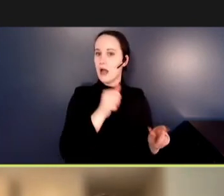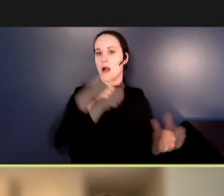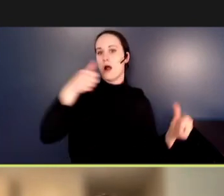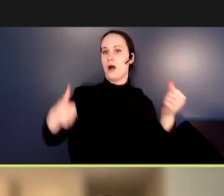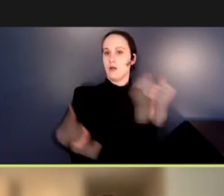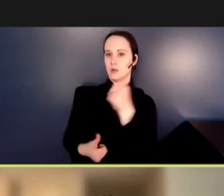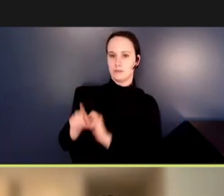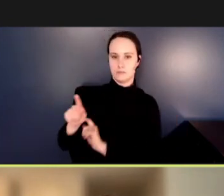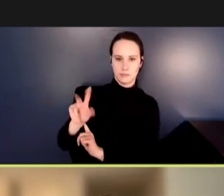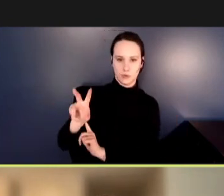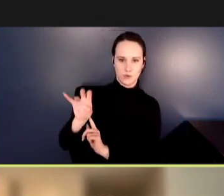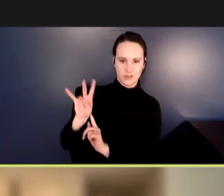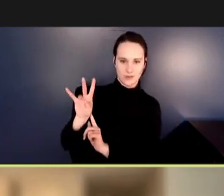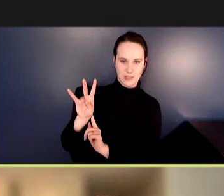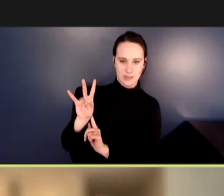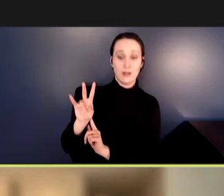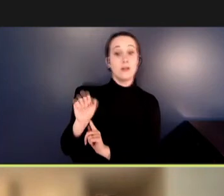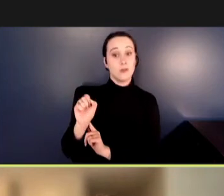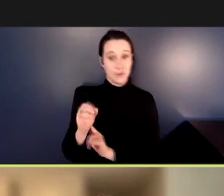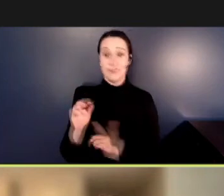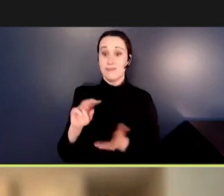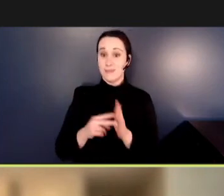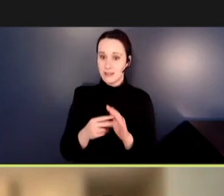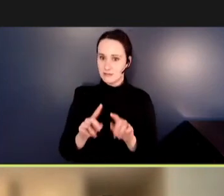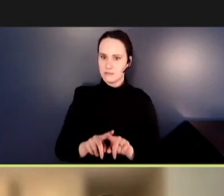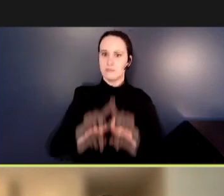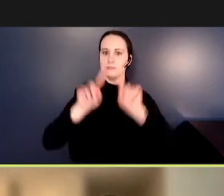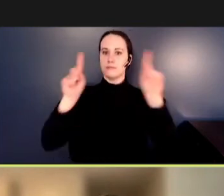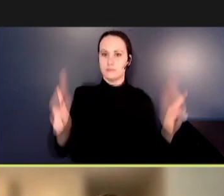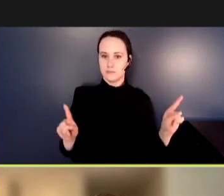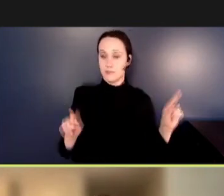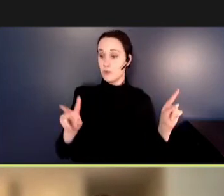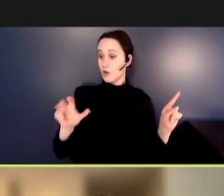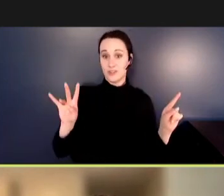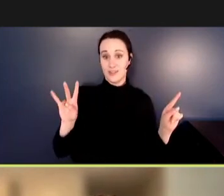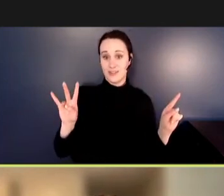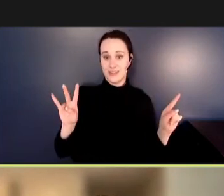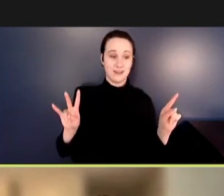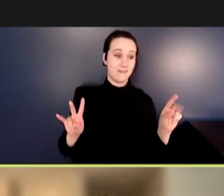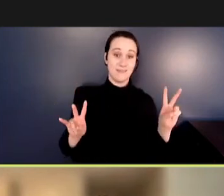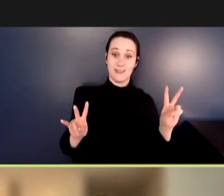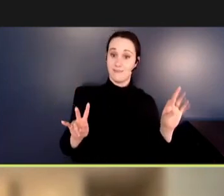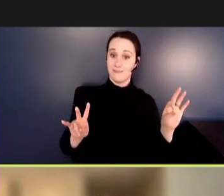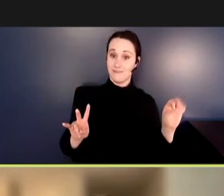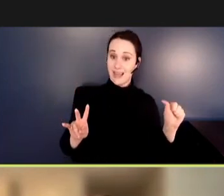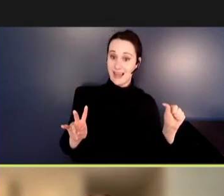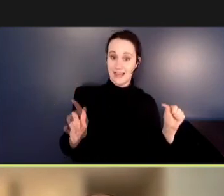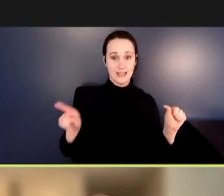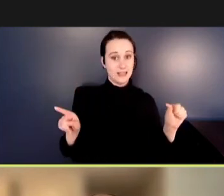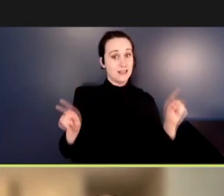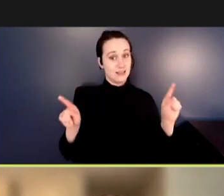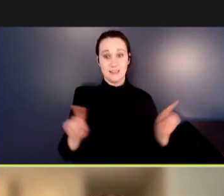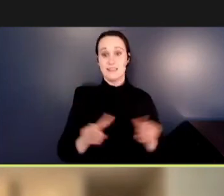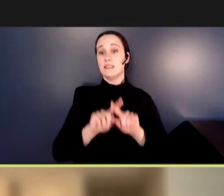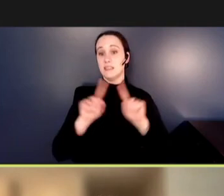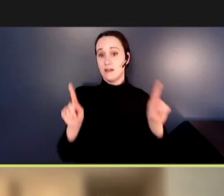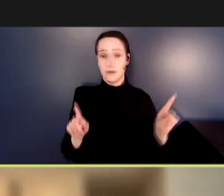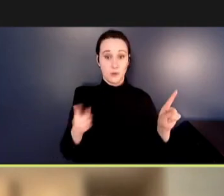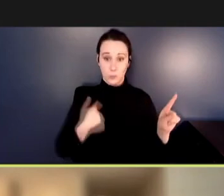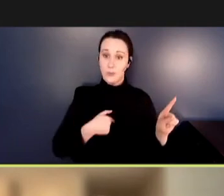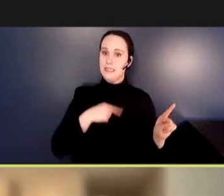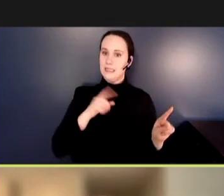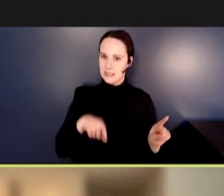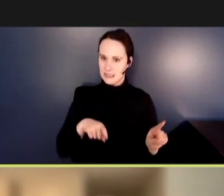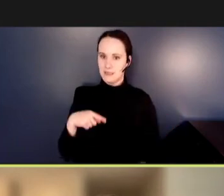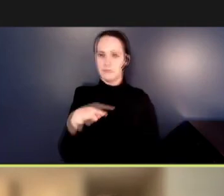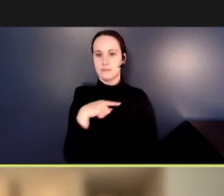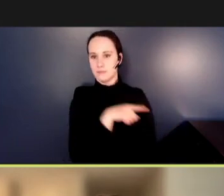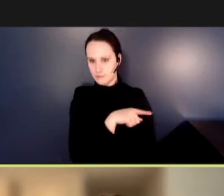Adults program and 317 that makes it so that we need VFA. And so that message needs to be